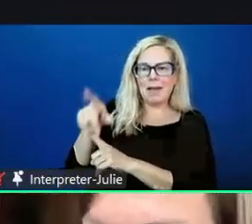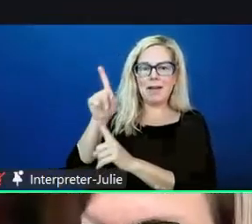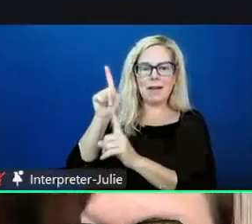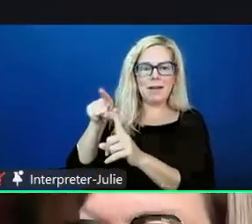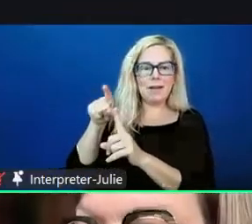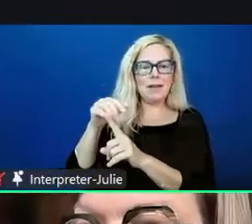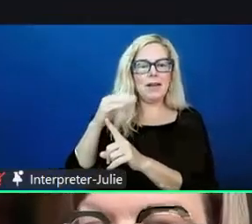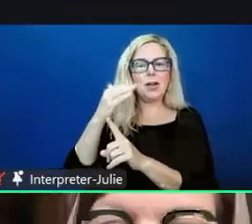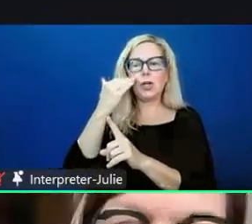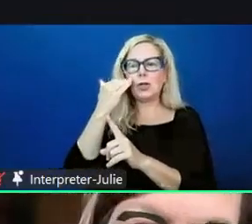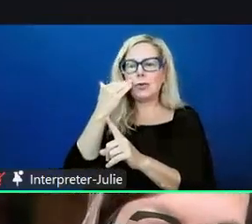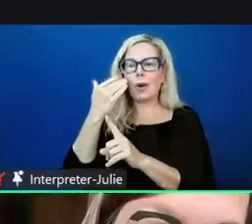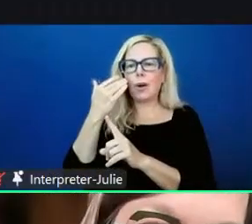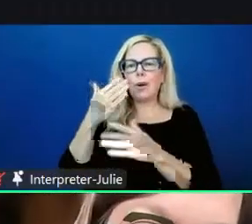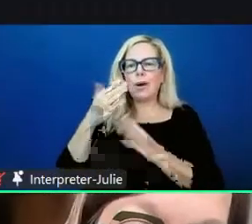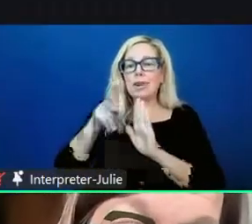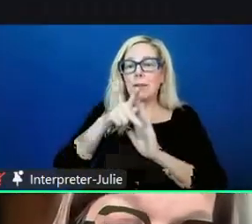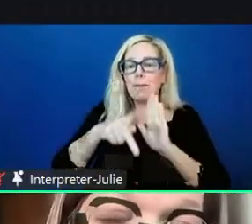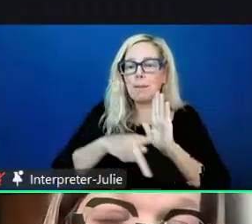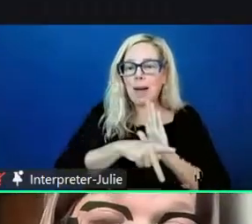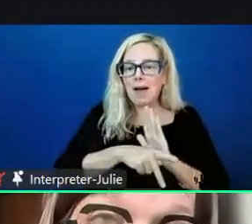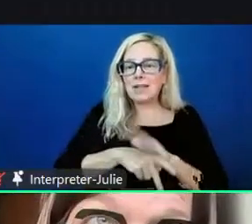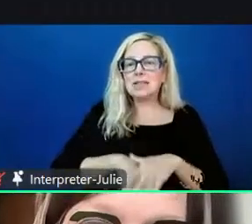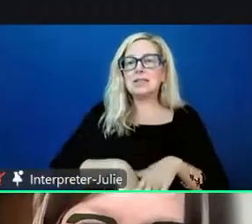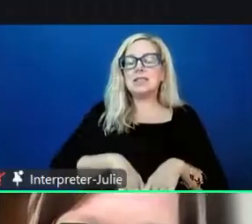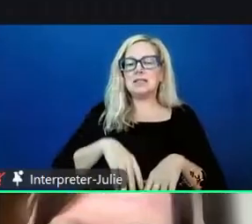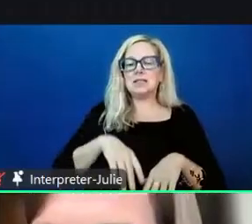physical barriers and inaccessible equipment.